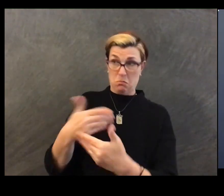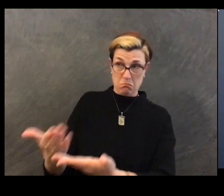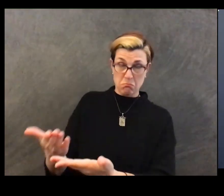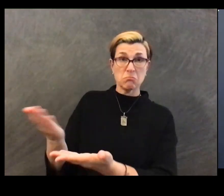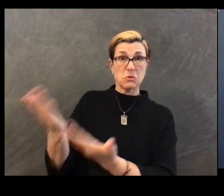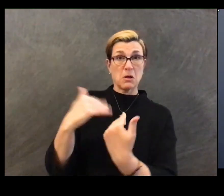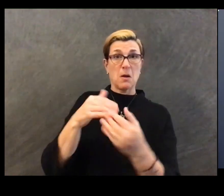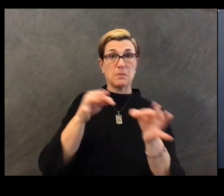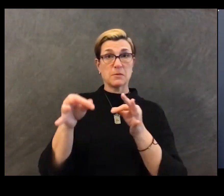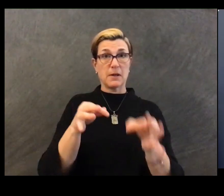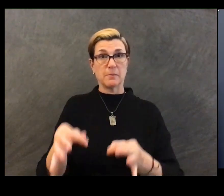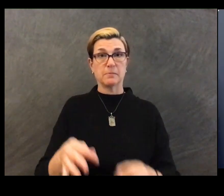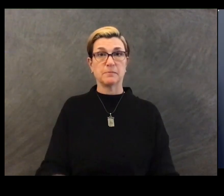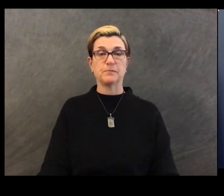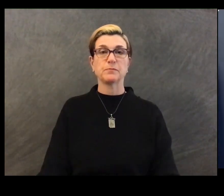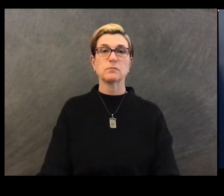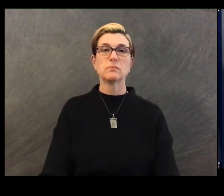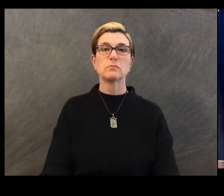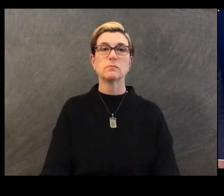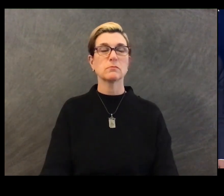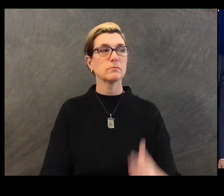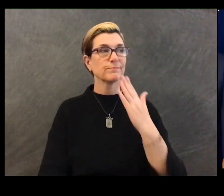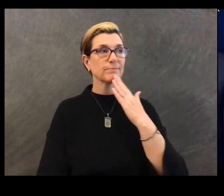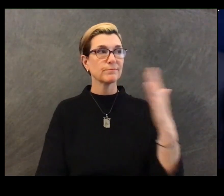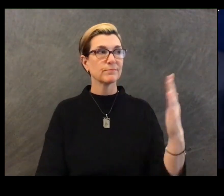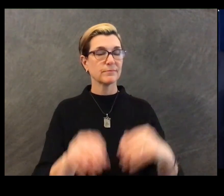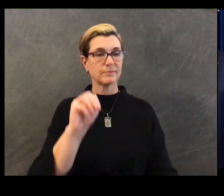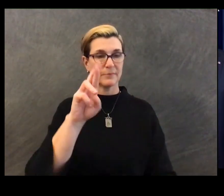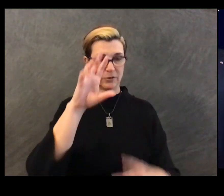Thank You mr. president and really do you think it's important